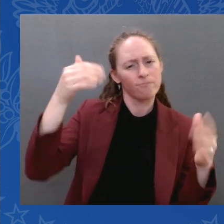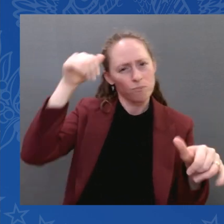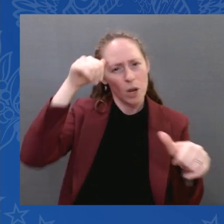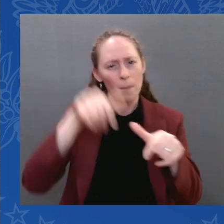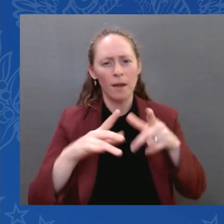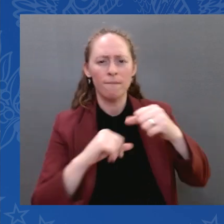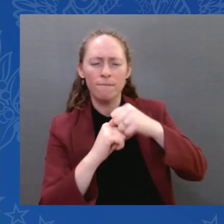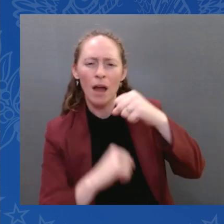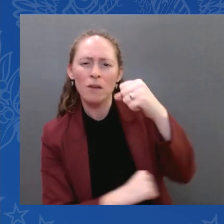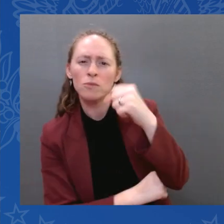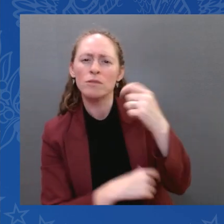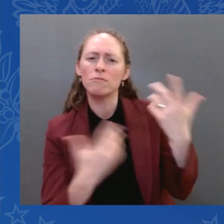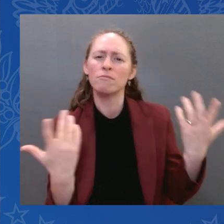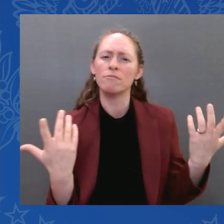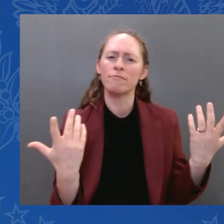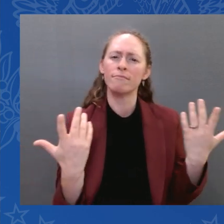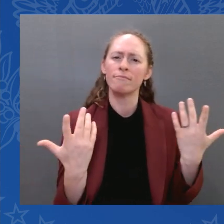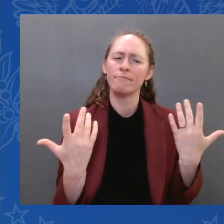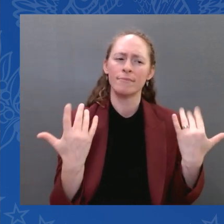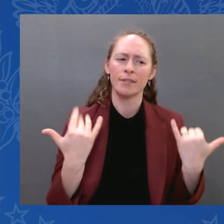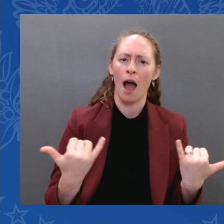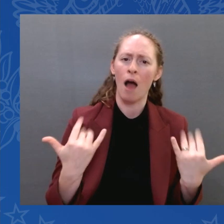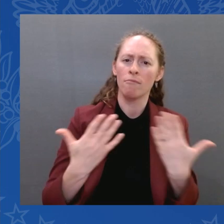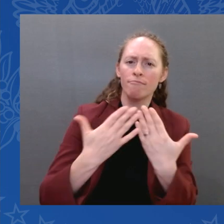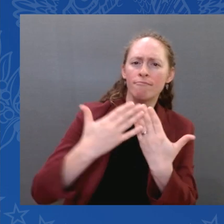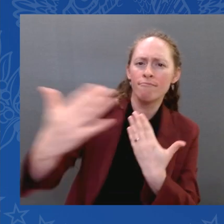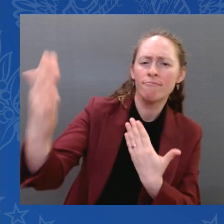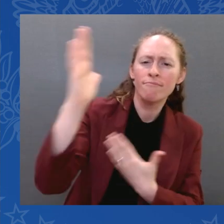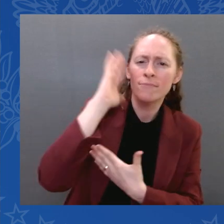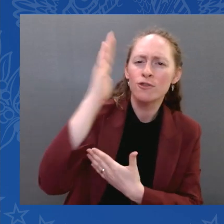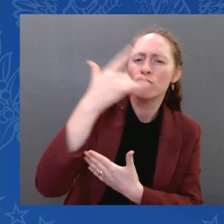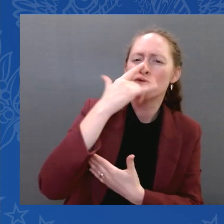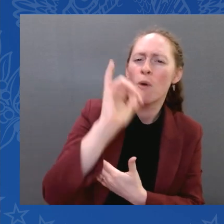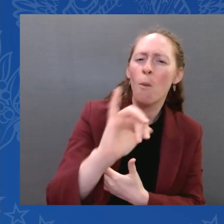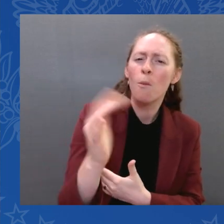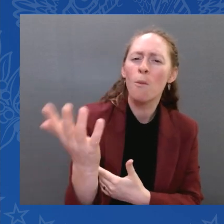admis the portraits and marble and magnolias,